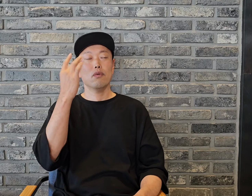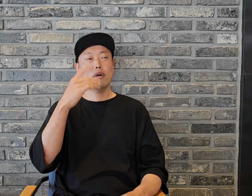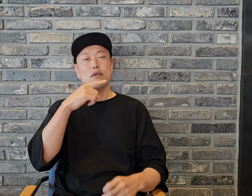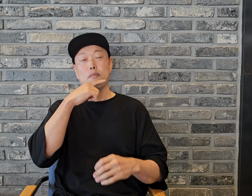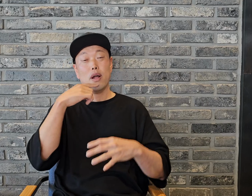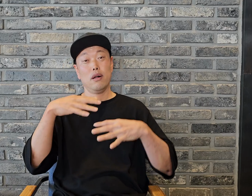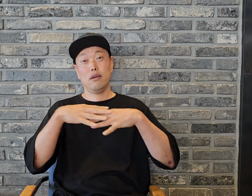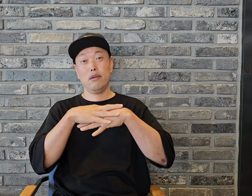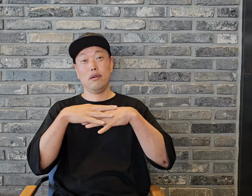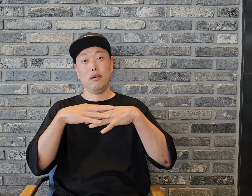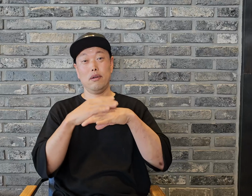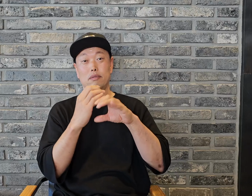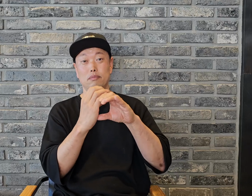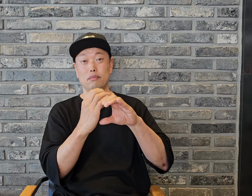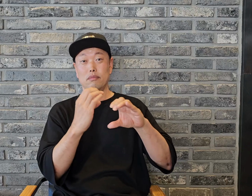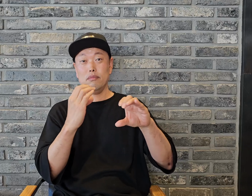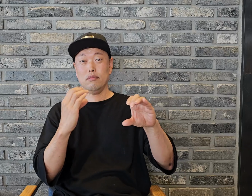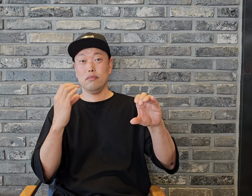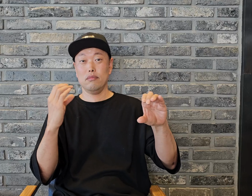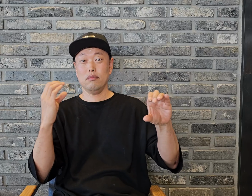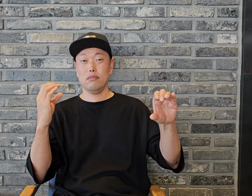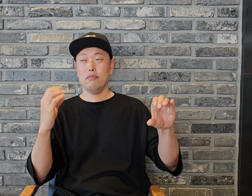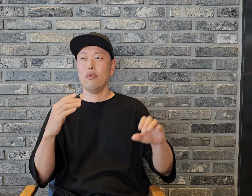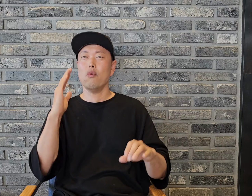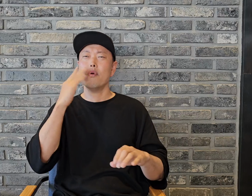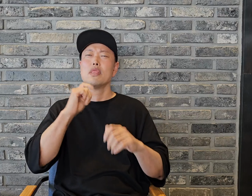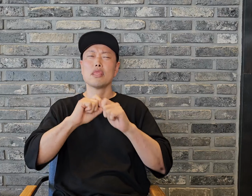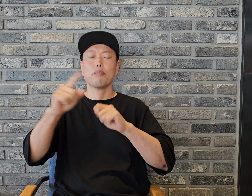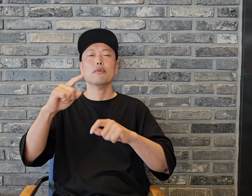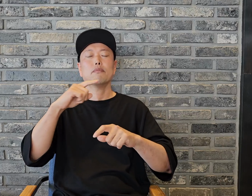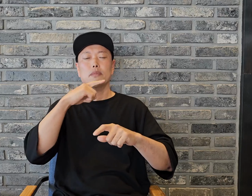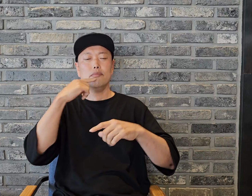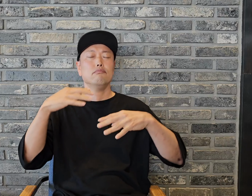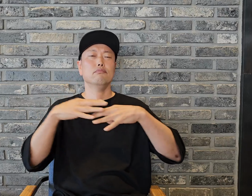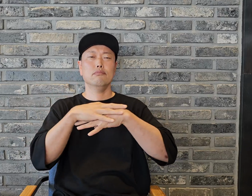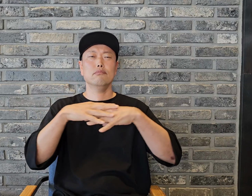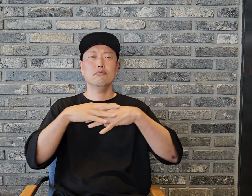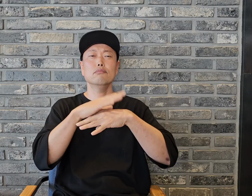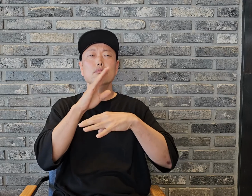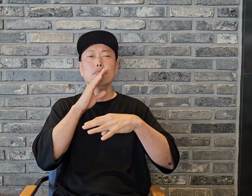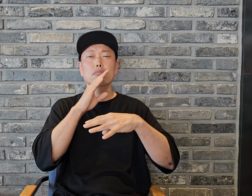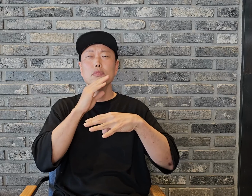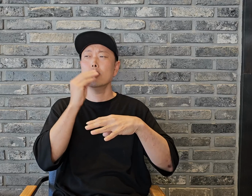It is correct to express blood vessels that way, but most deaf people express it as 'blood circulation'.